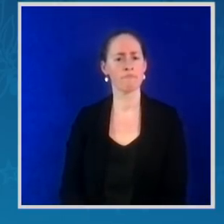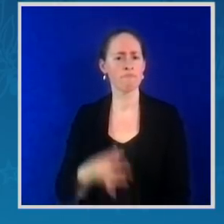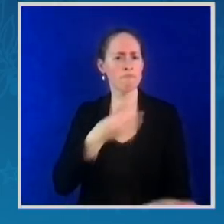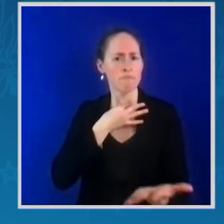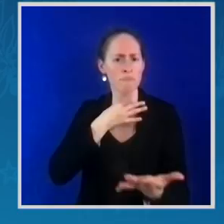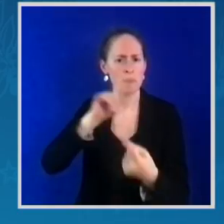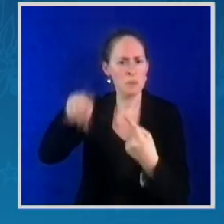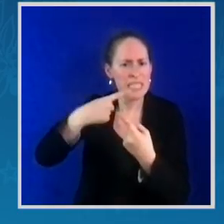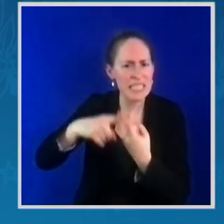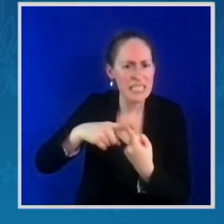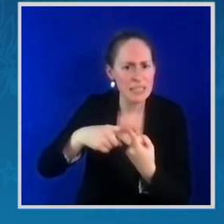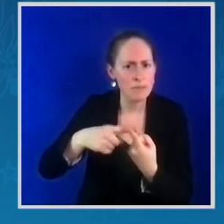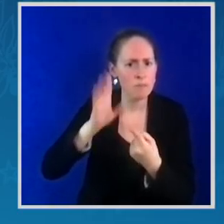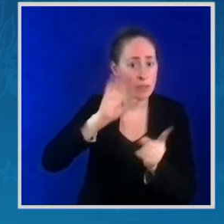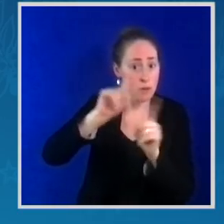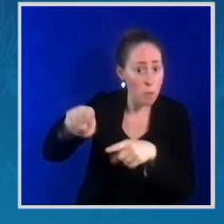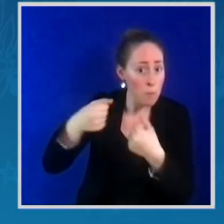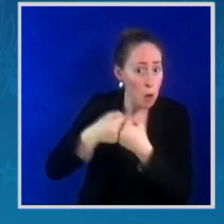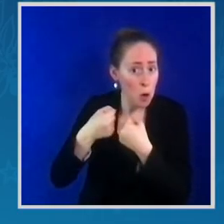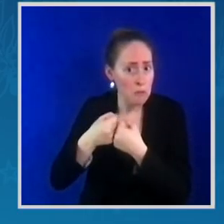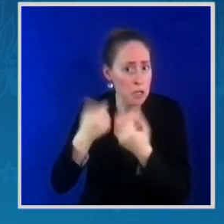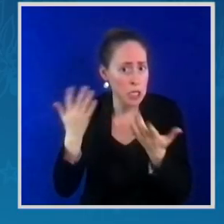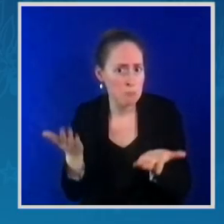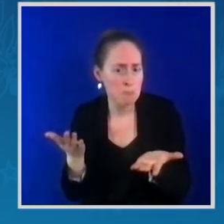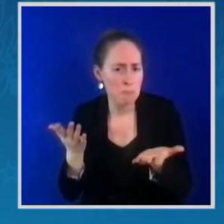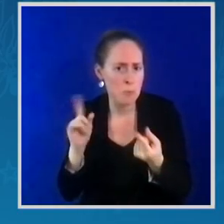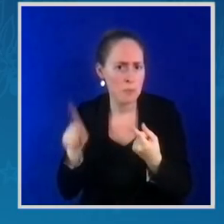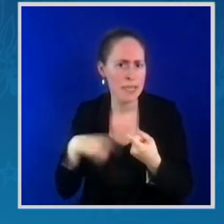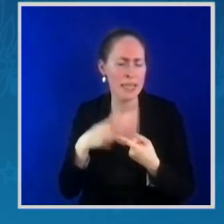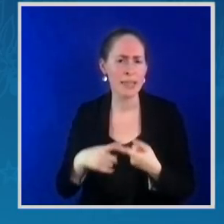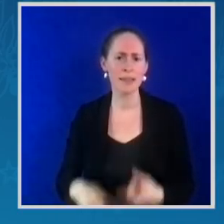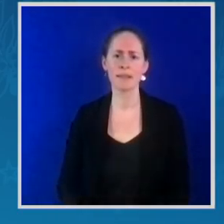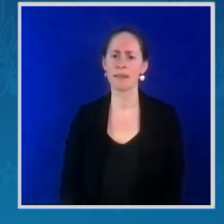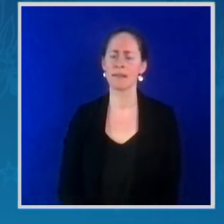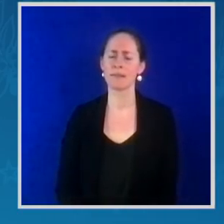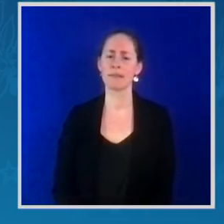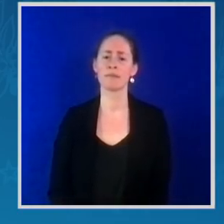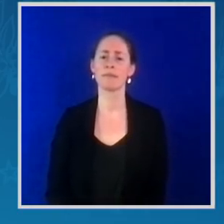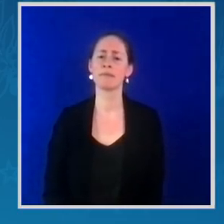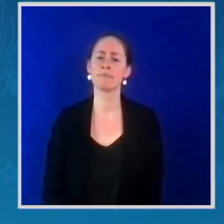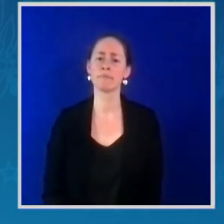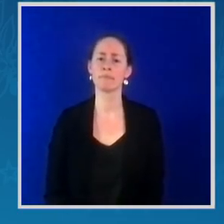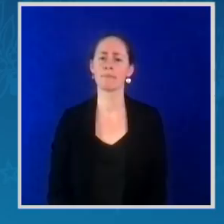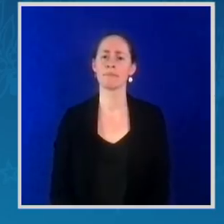The Vice President: The issue of root causes is not going to be solved in one trip that took two days.